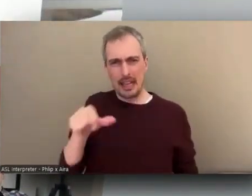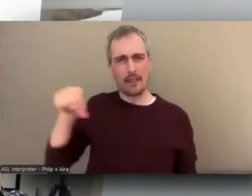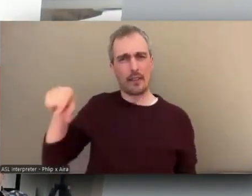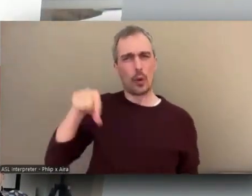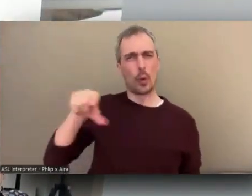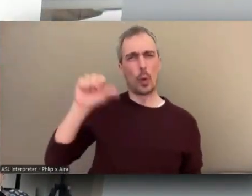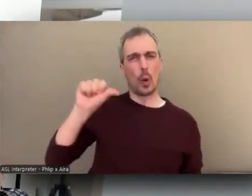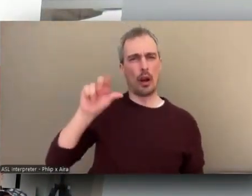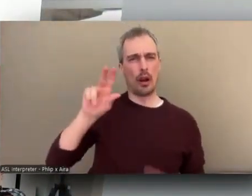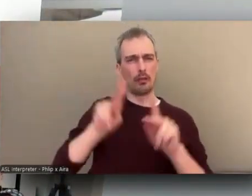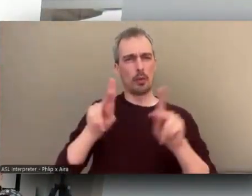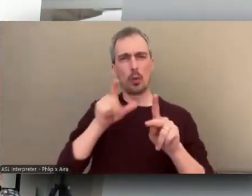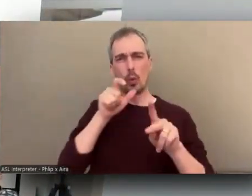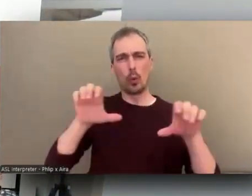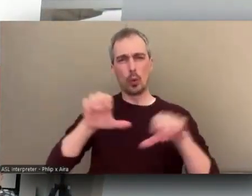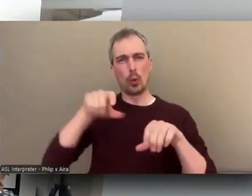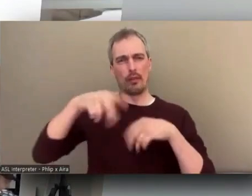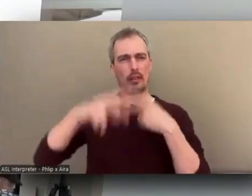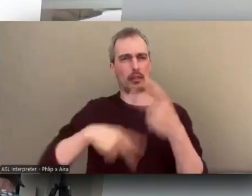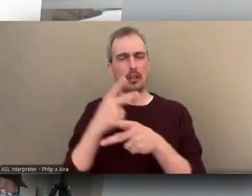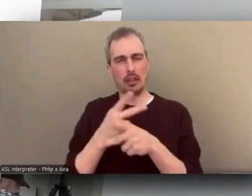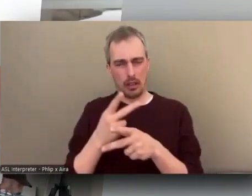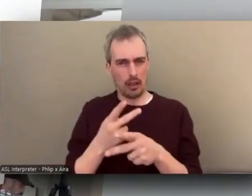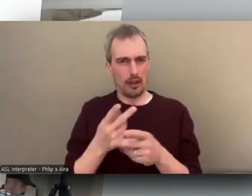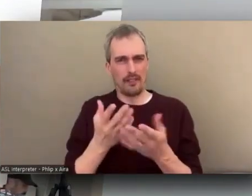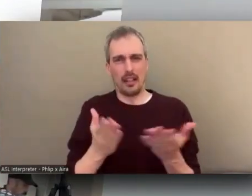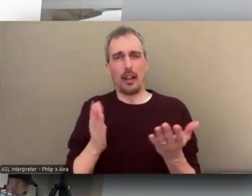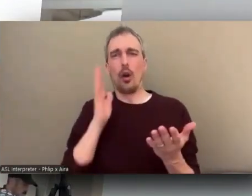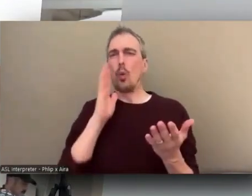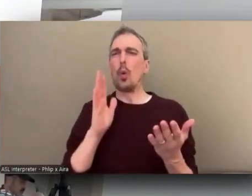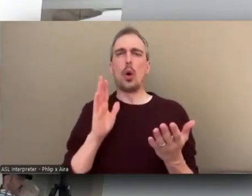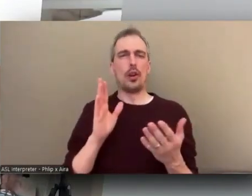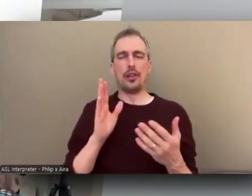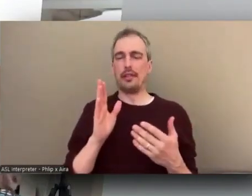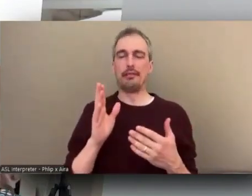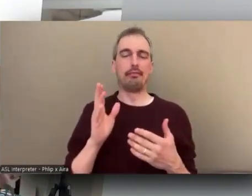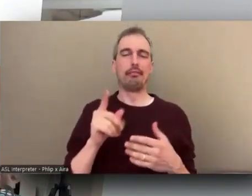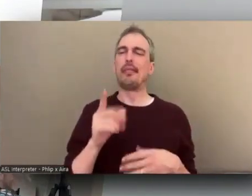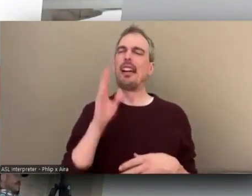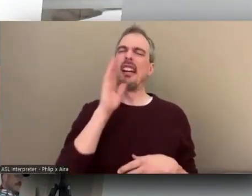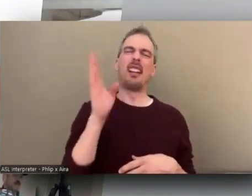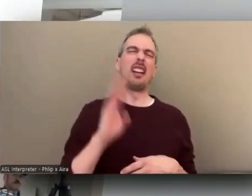this kind of testing would ever pull the cord to stop a deployment for a failed accessibility test.